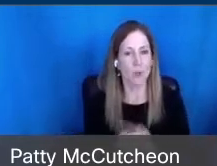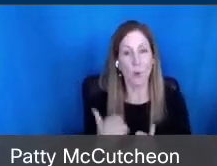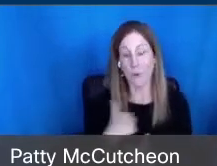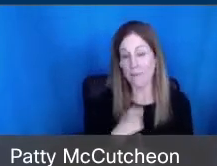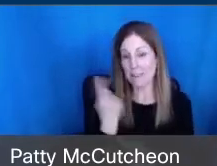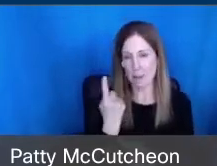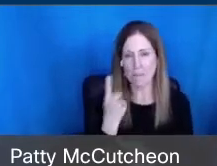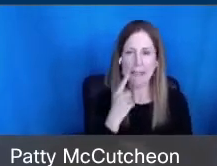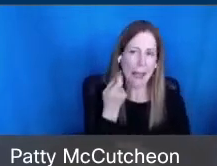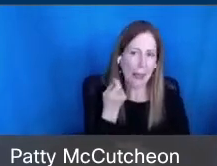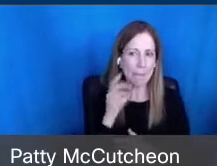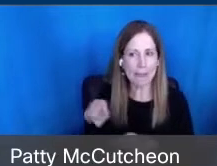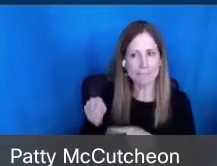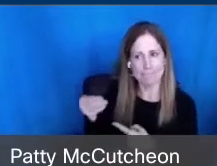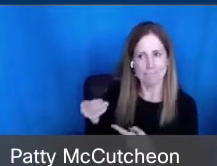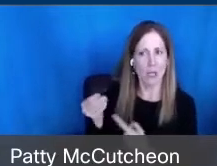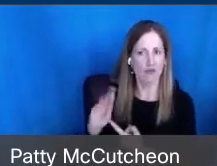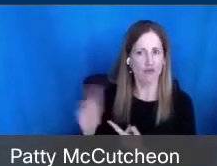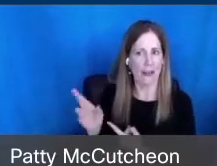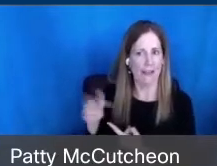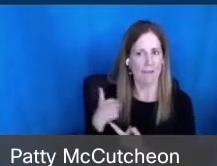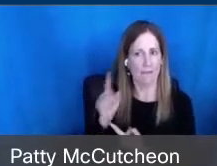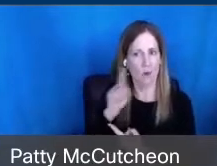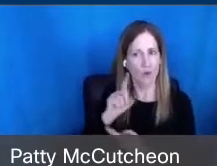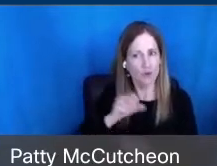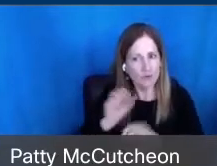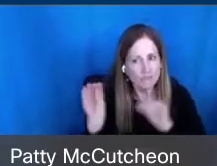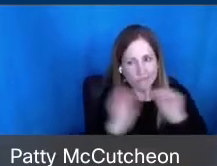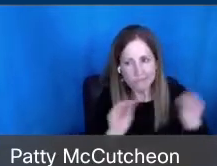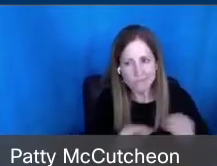of how we structure things, but we to have to adapt to each disease as we go.